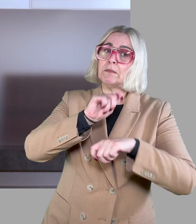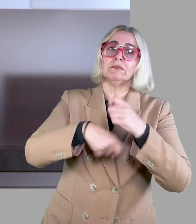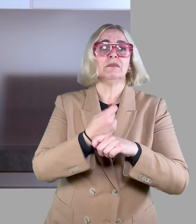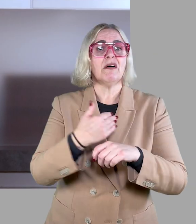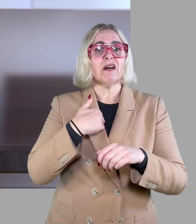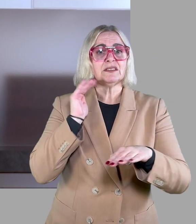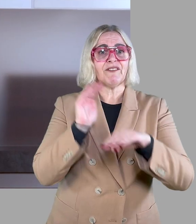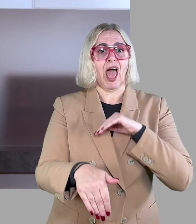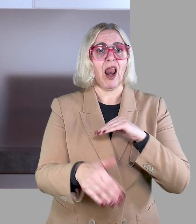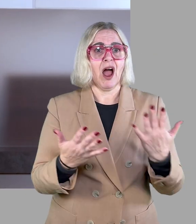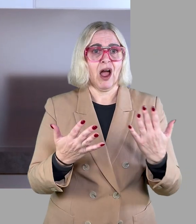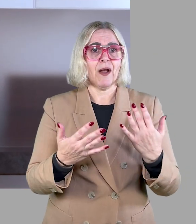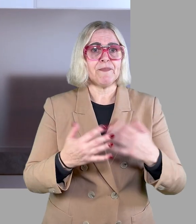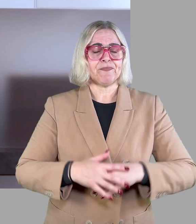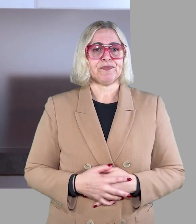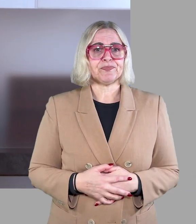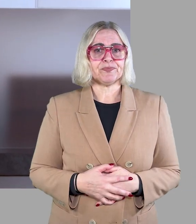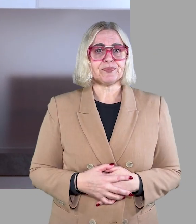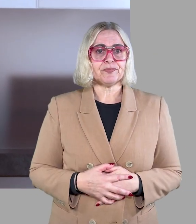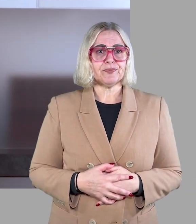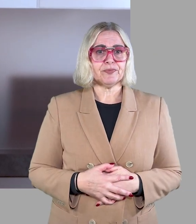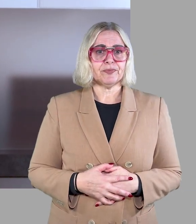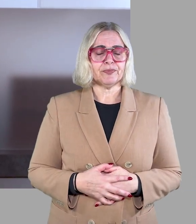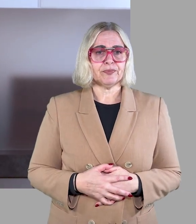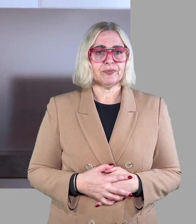Indeed, optimal treatment of cardiovascular disease, chronic kidney